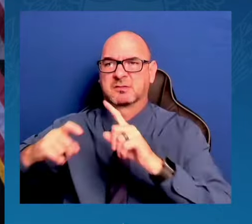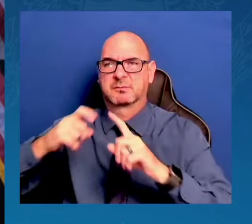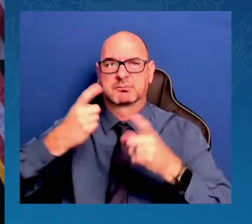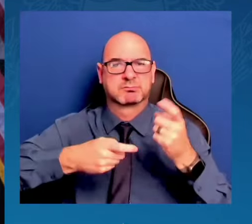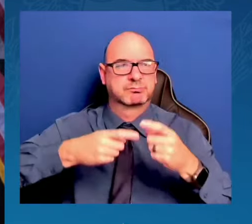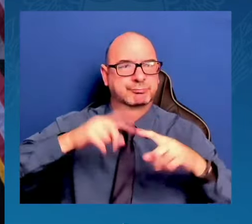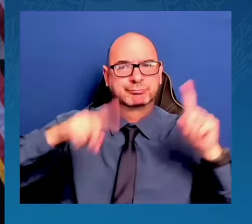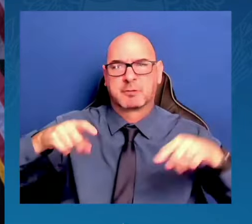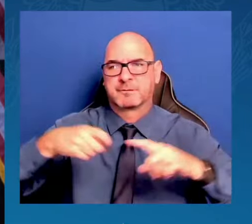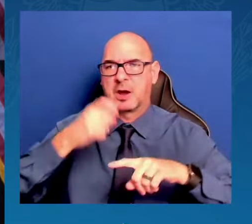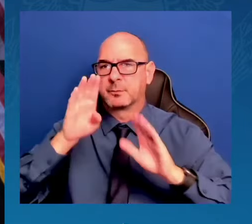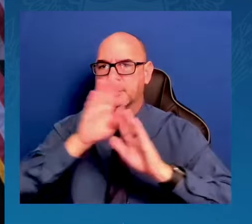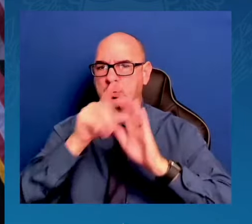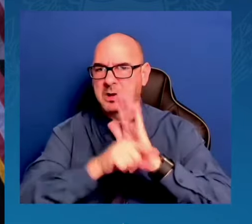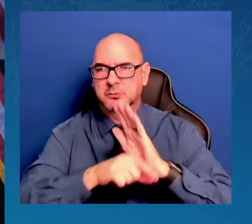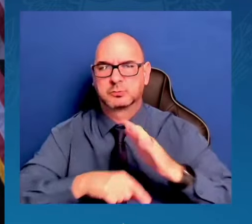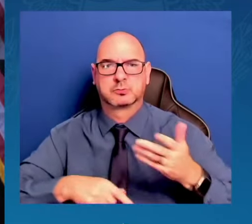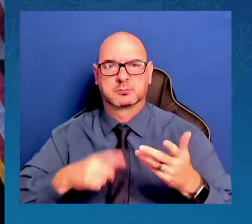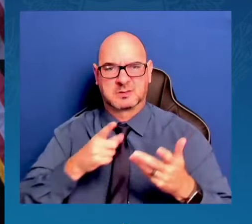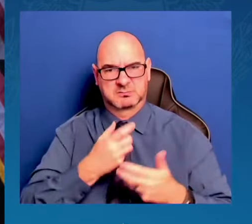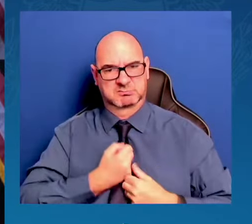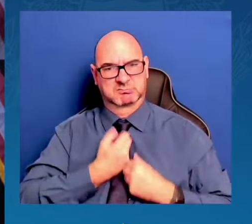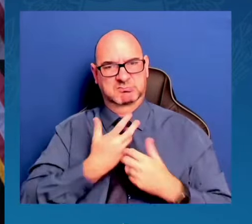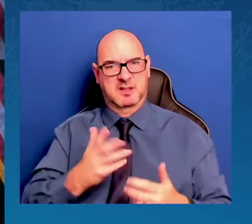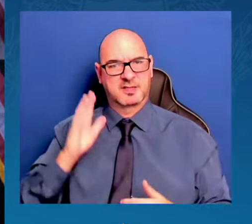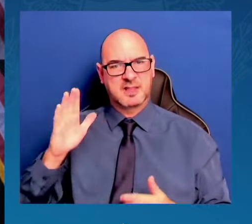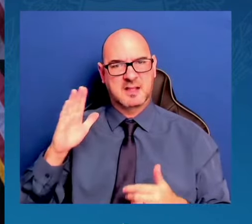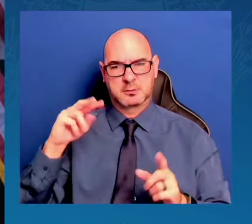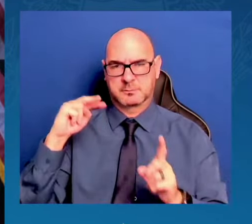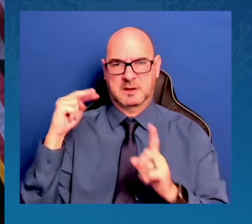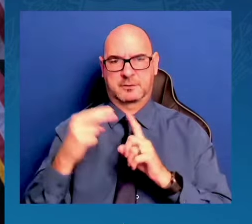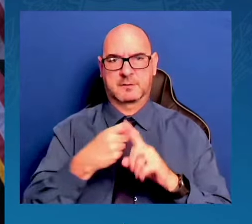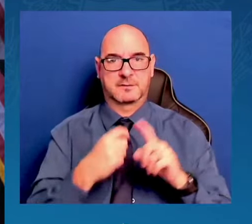from Kansas to California, Michigan, Montana, Kentucky,